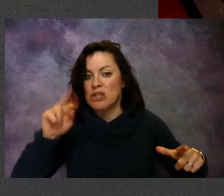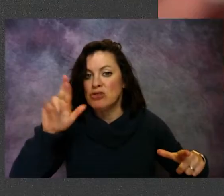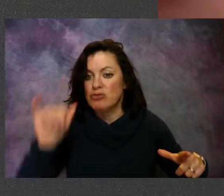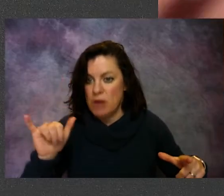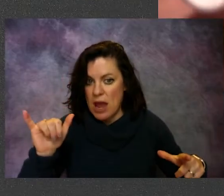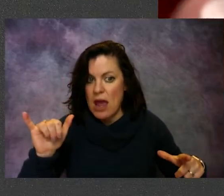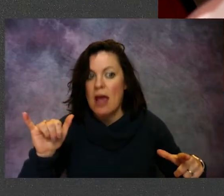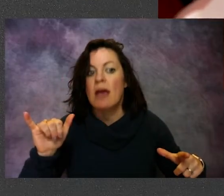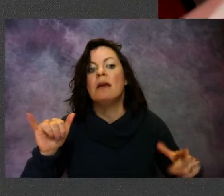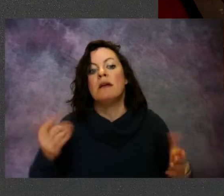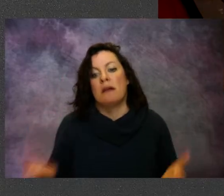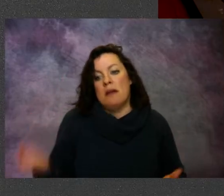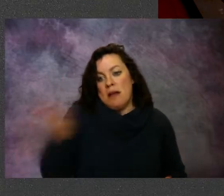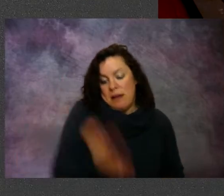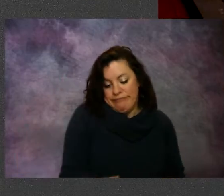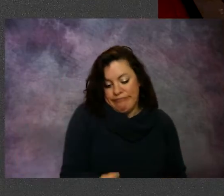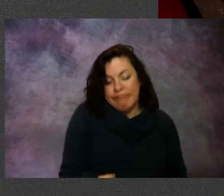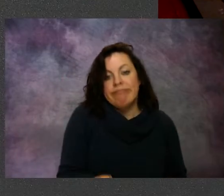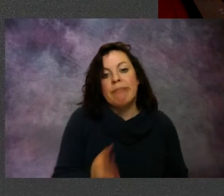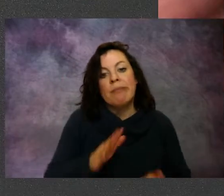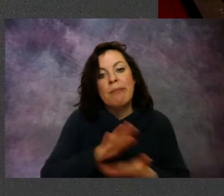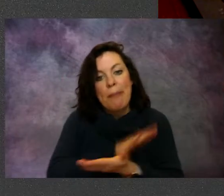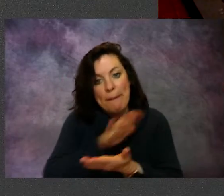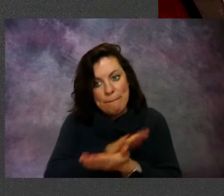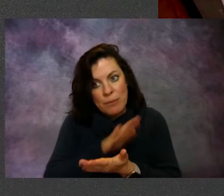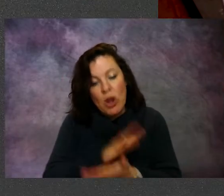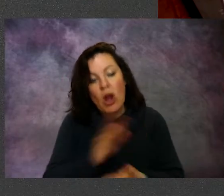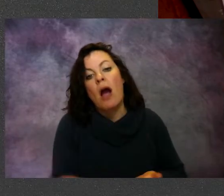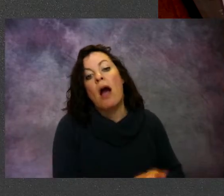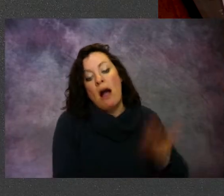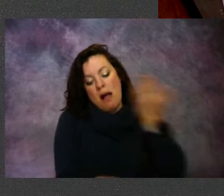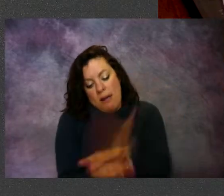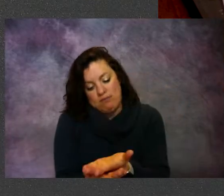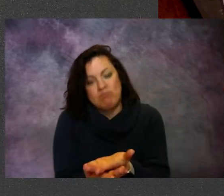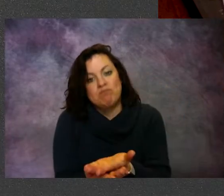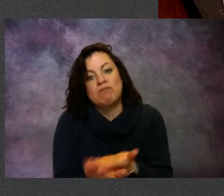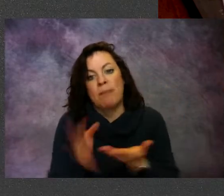and my squirt bottle ready to go. Now, we're gonna do our science experiment here,